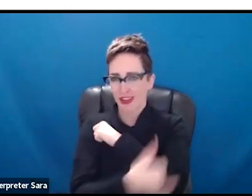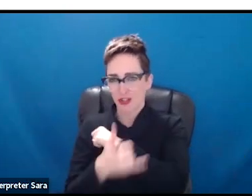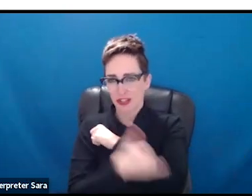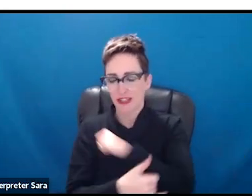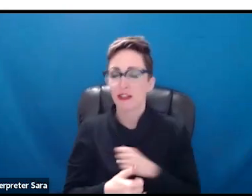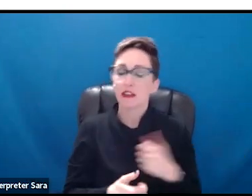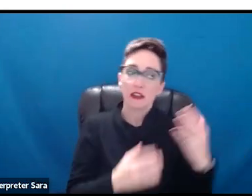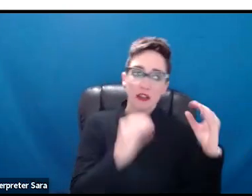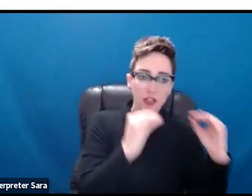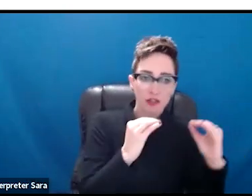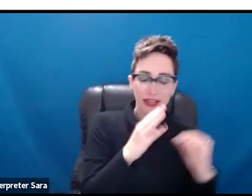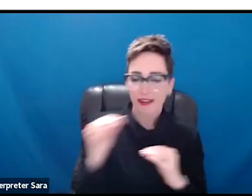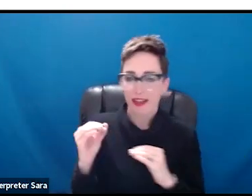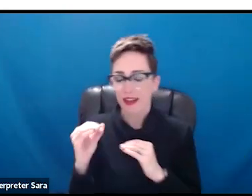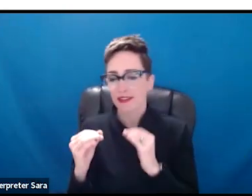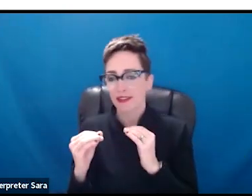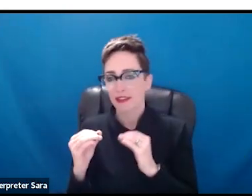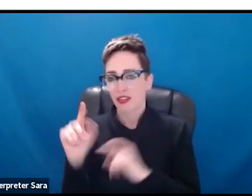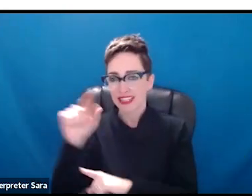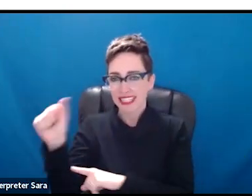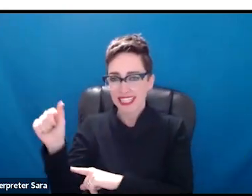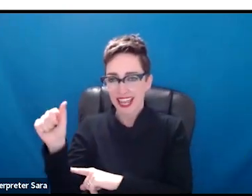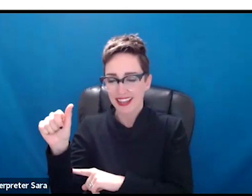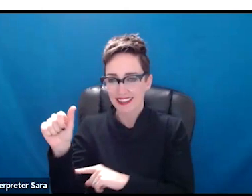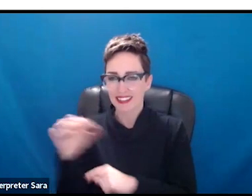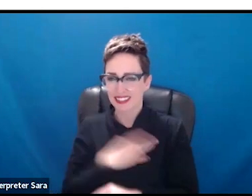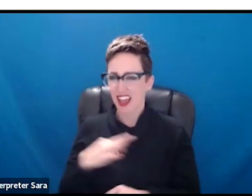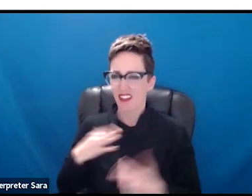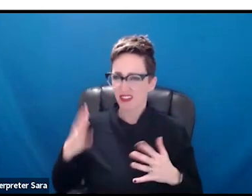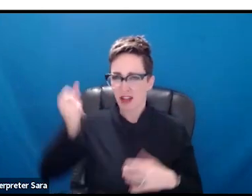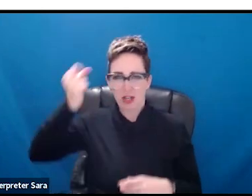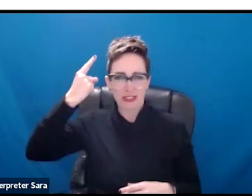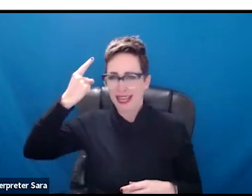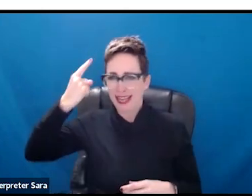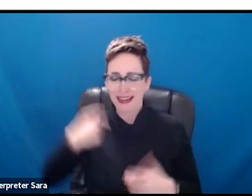staff members, they understand this and they want to listen and have something